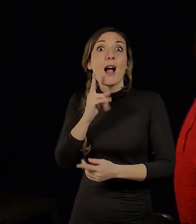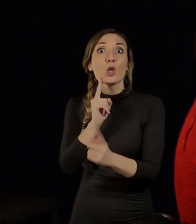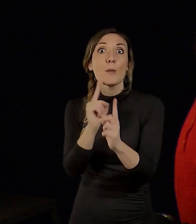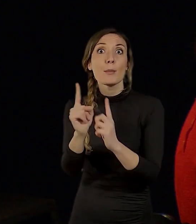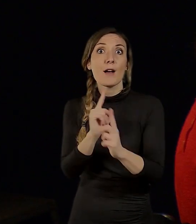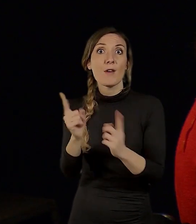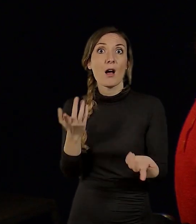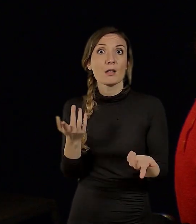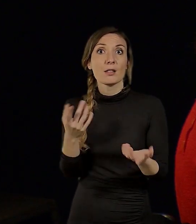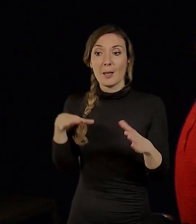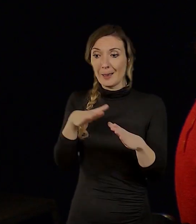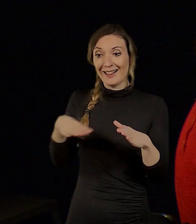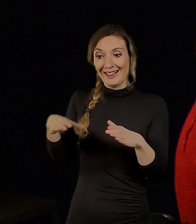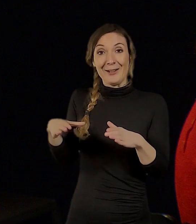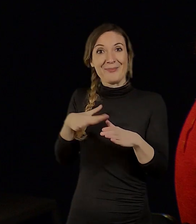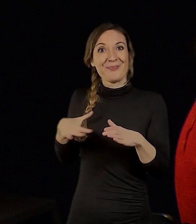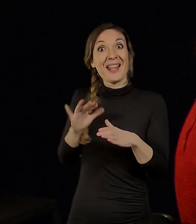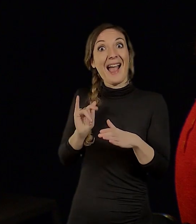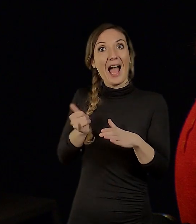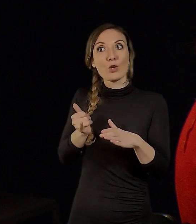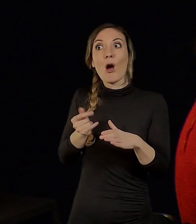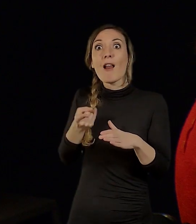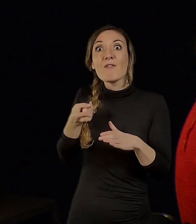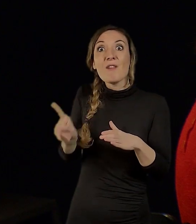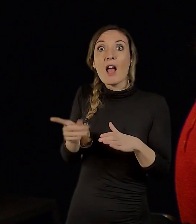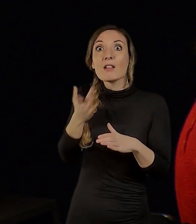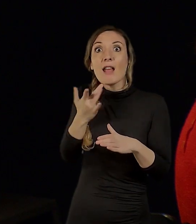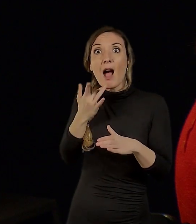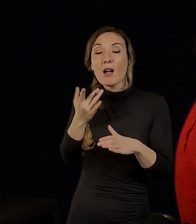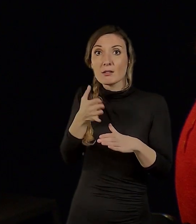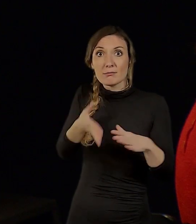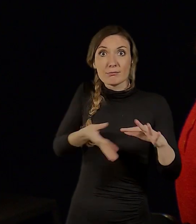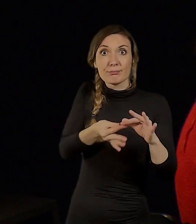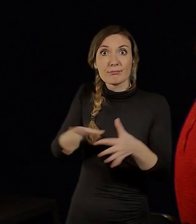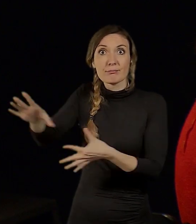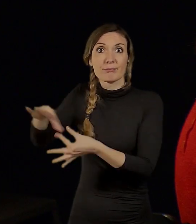Thank you very much. If you can, Mr. Deputy Mayor, respond. I will certainly ask Míša and possibly Jakub.